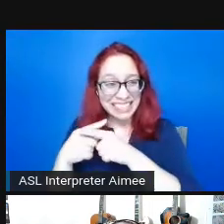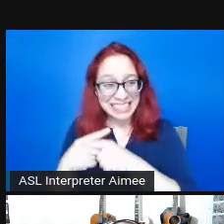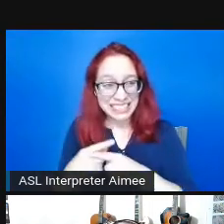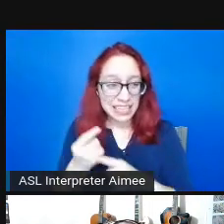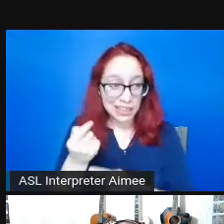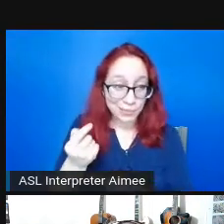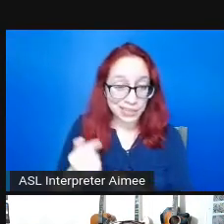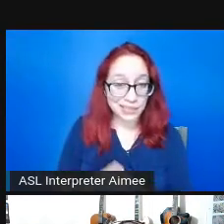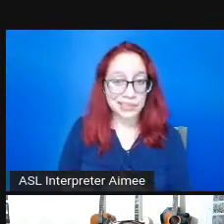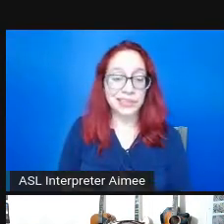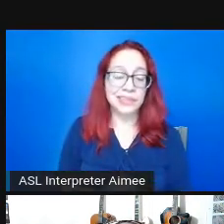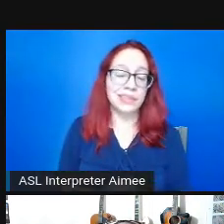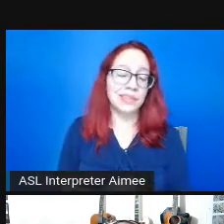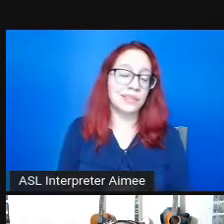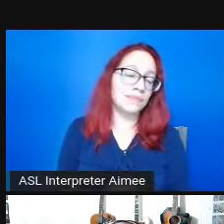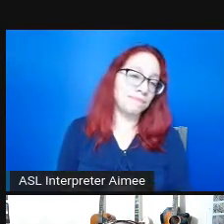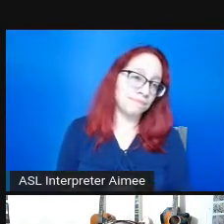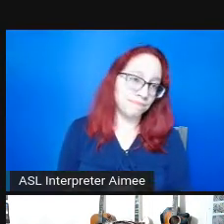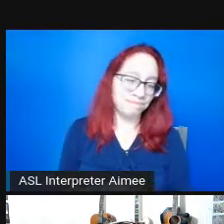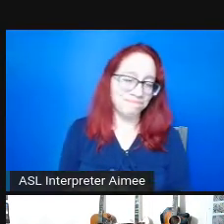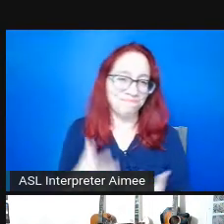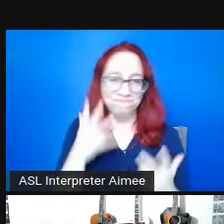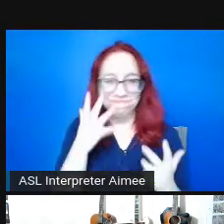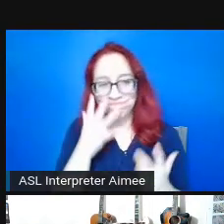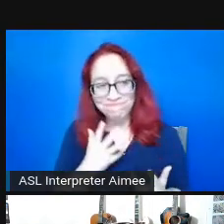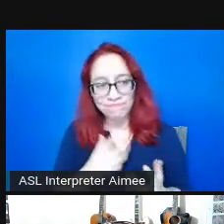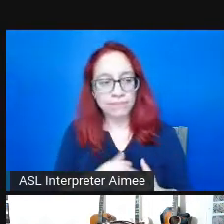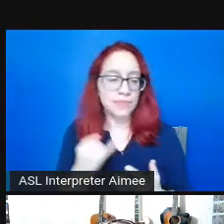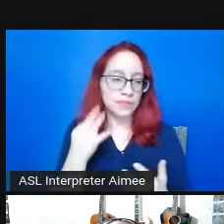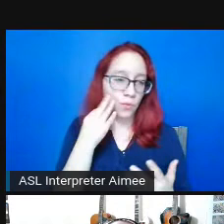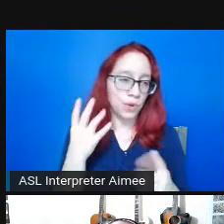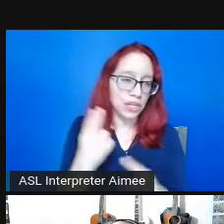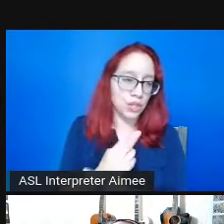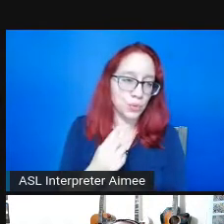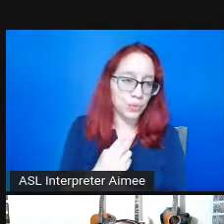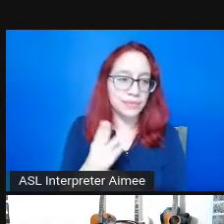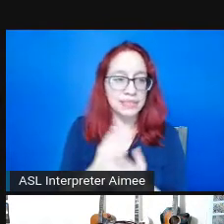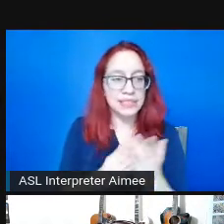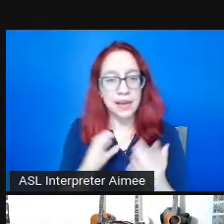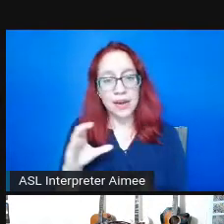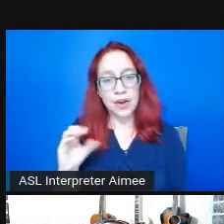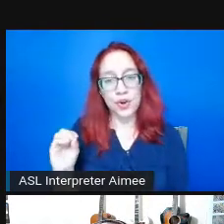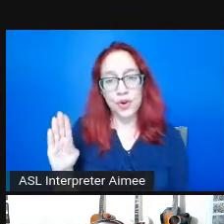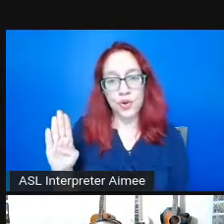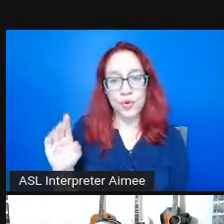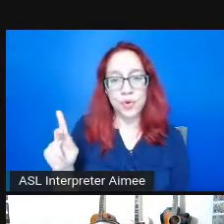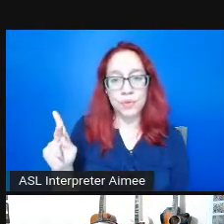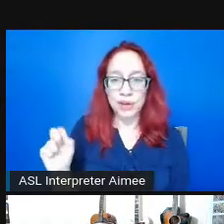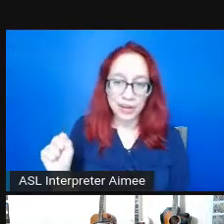so that's a bit unfortunate. If you want to use some Coblocks blocks, some Stackable blocks,